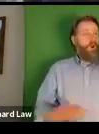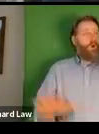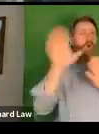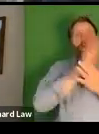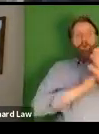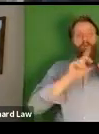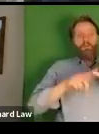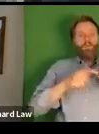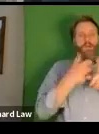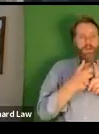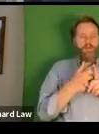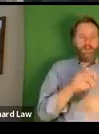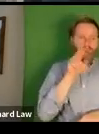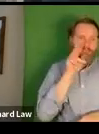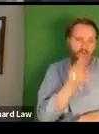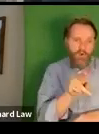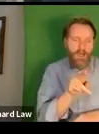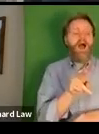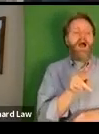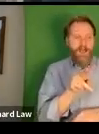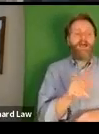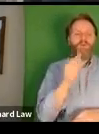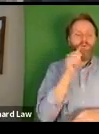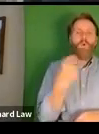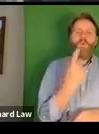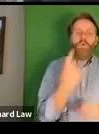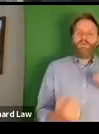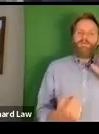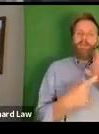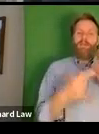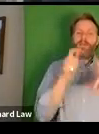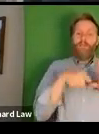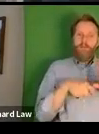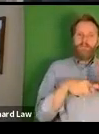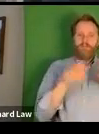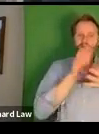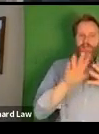because that will give you your key person to contact but we take very